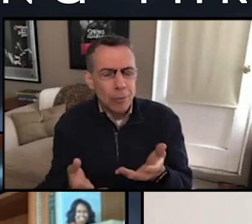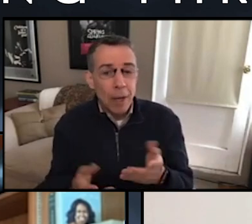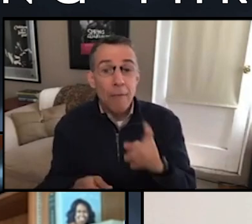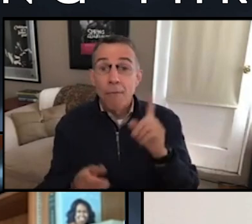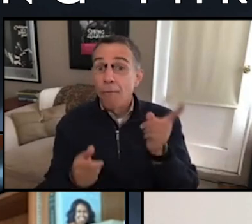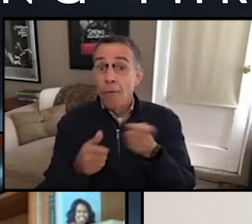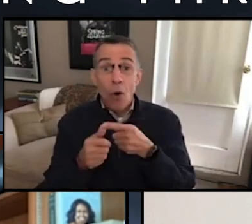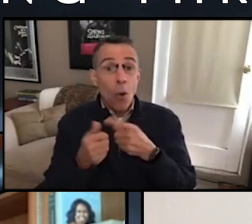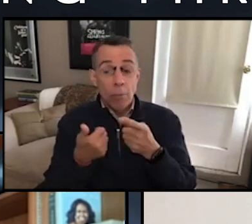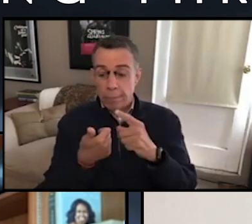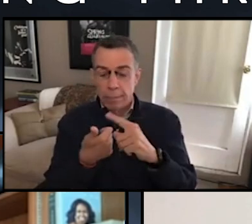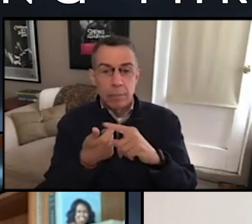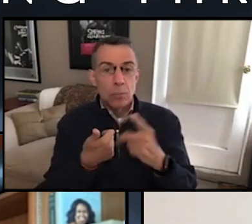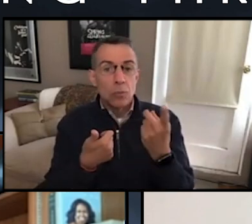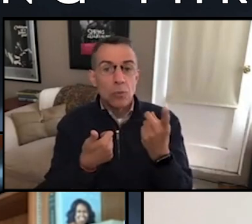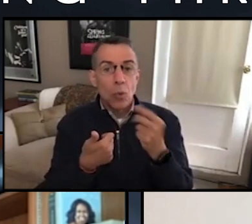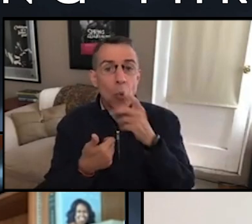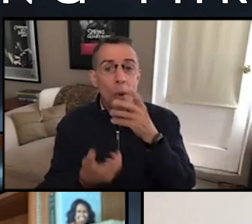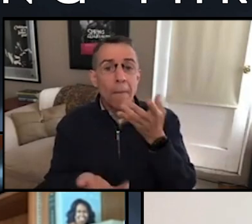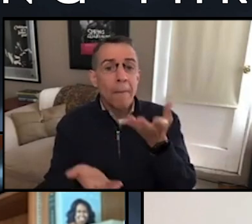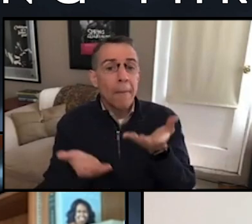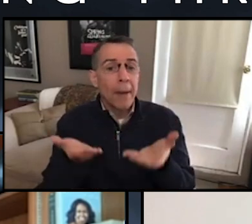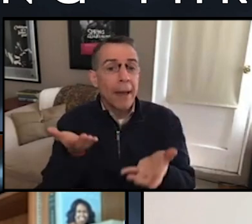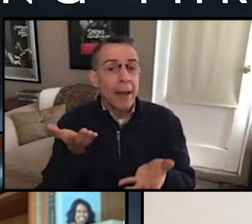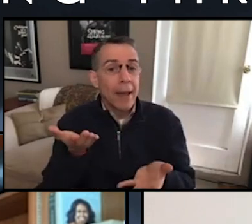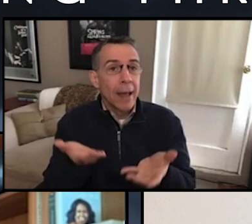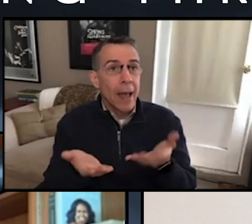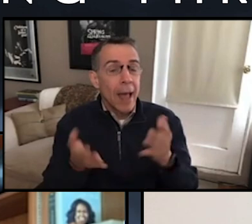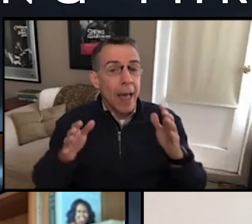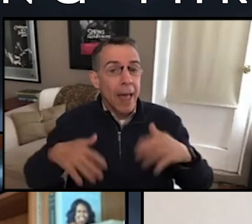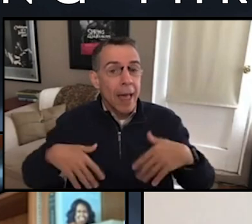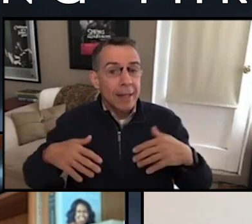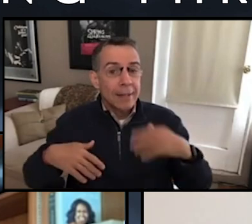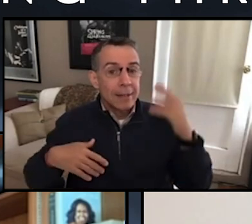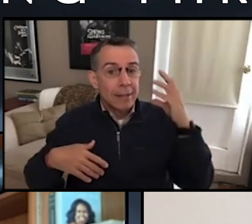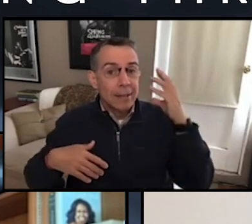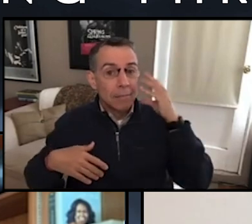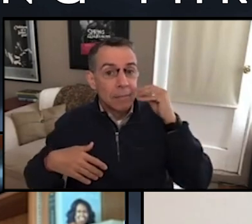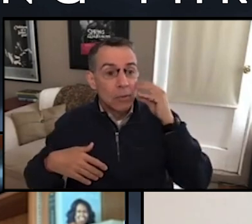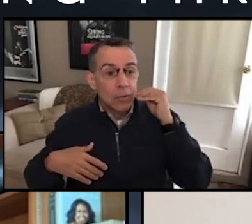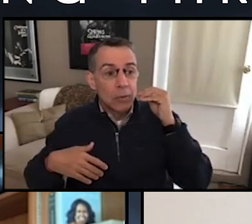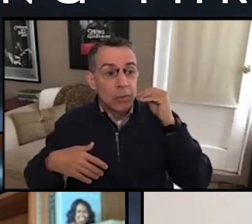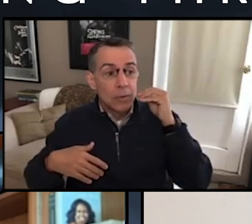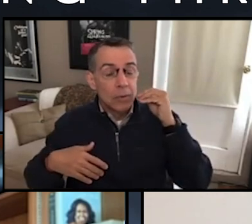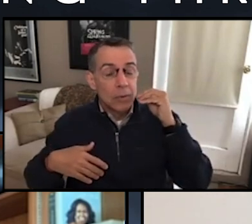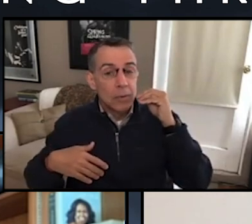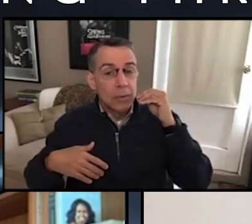people who maybe haven't had experiences, where they'd need to